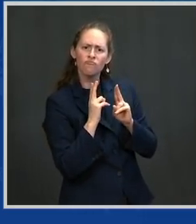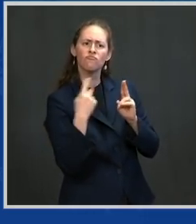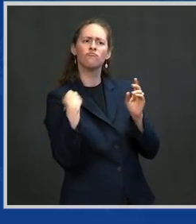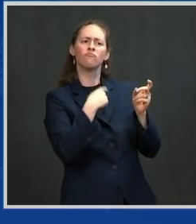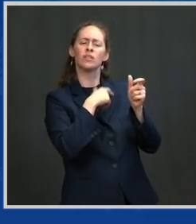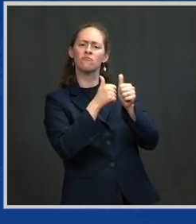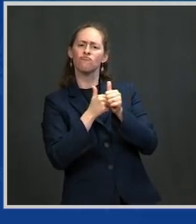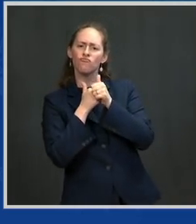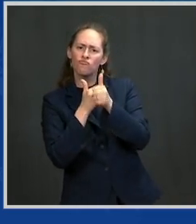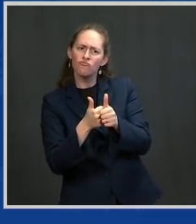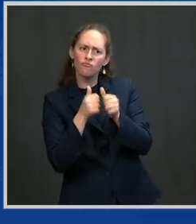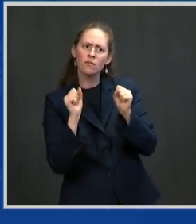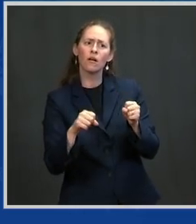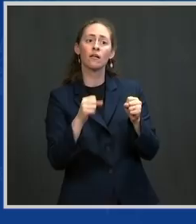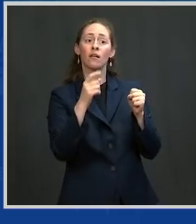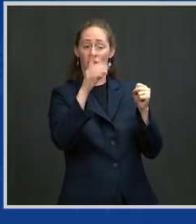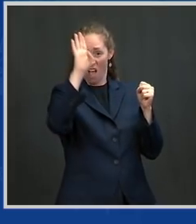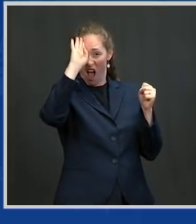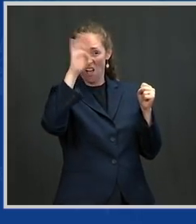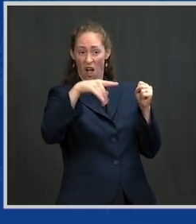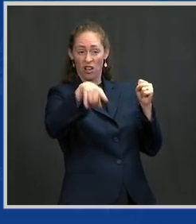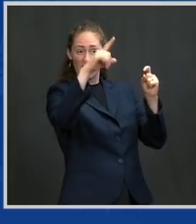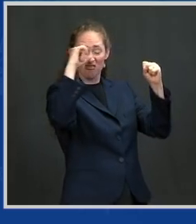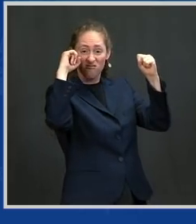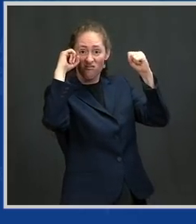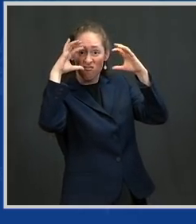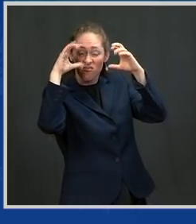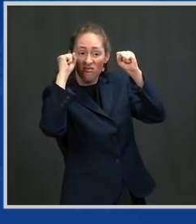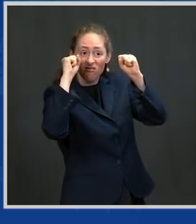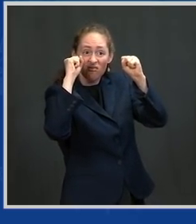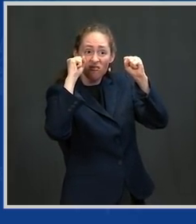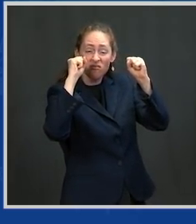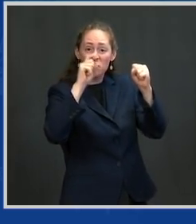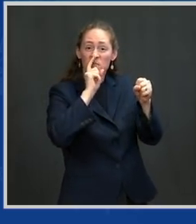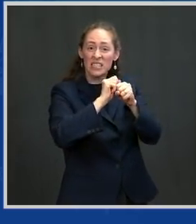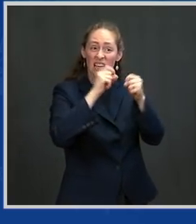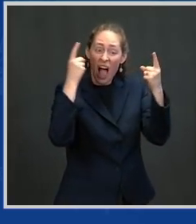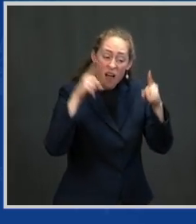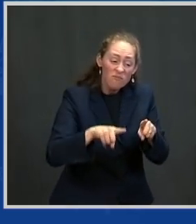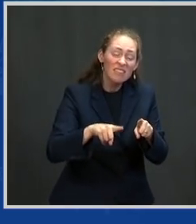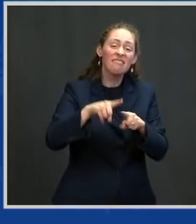that shocked them and surprised them that could have happened. But I think they, like I do,